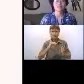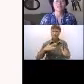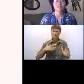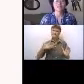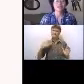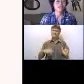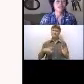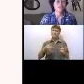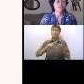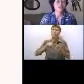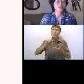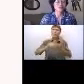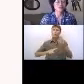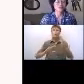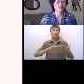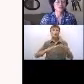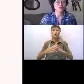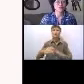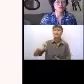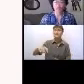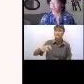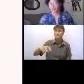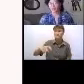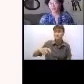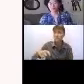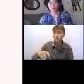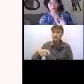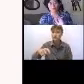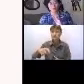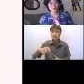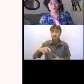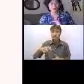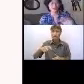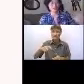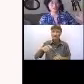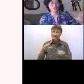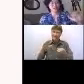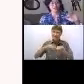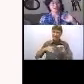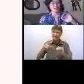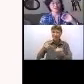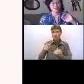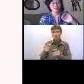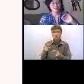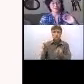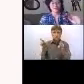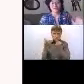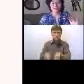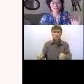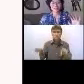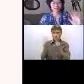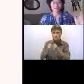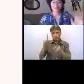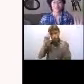community, as opposed to just sticking to a strategy from the beginning to the end of